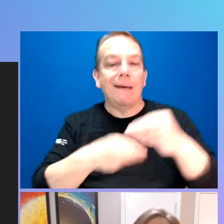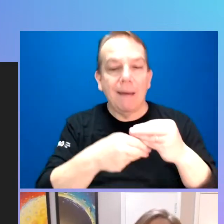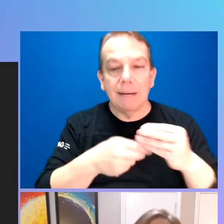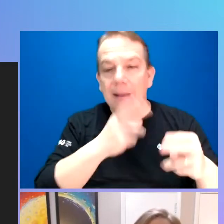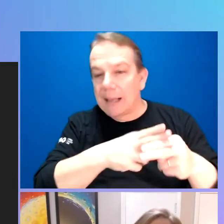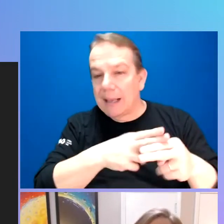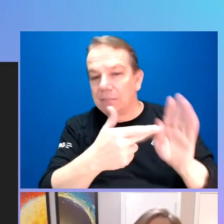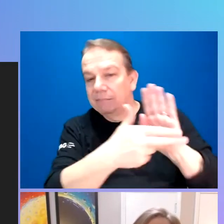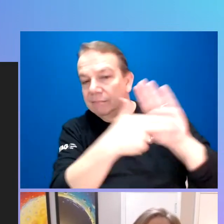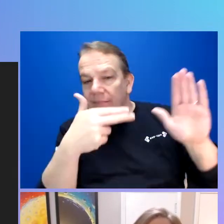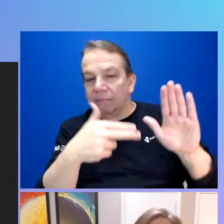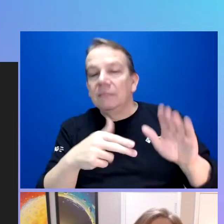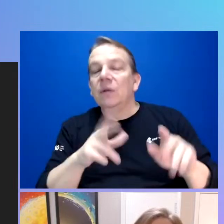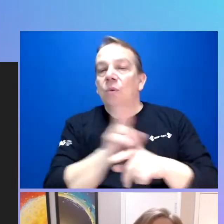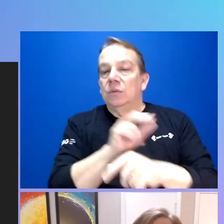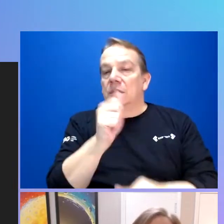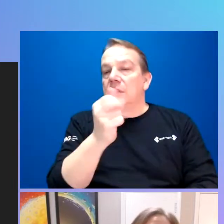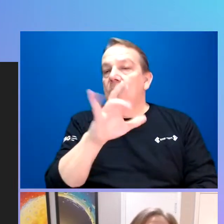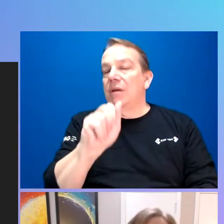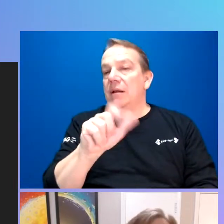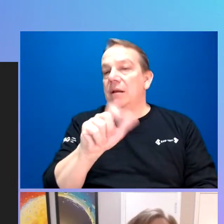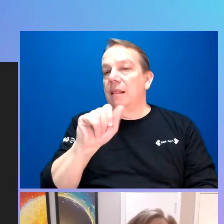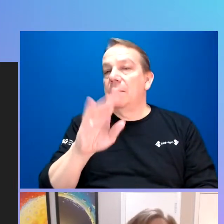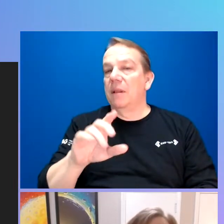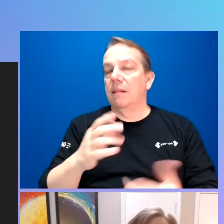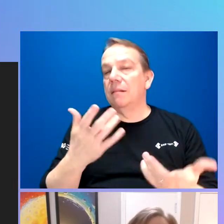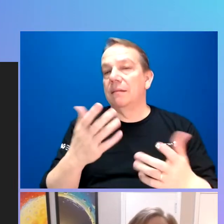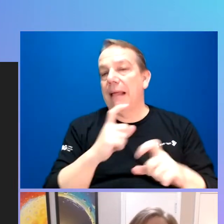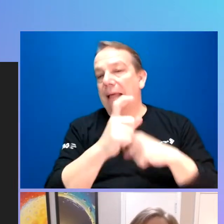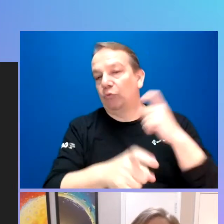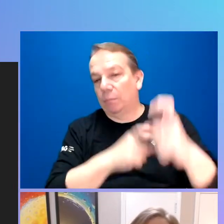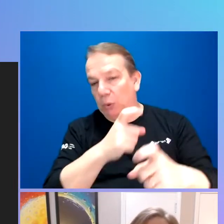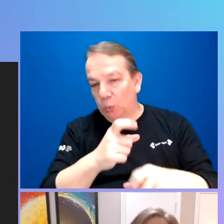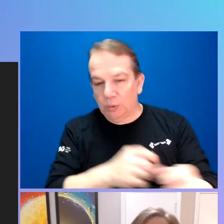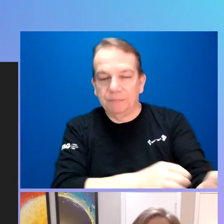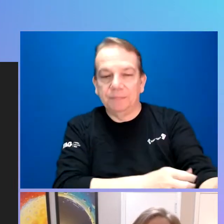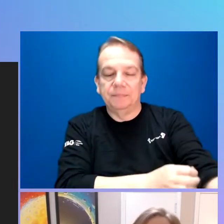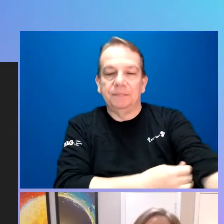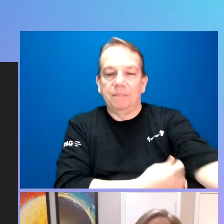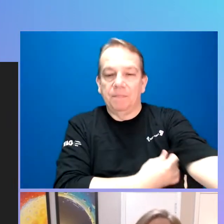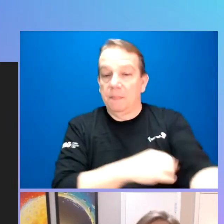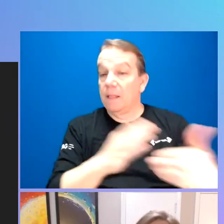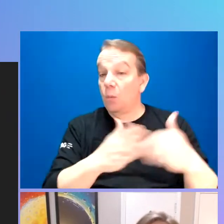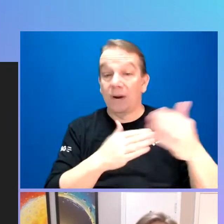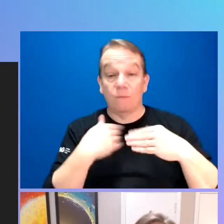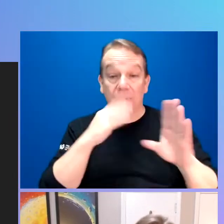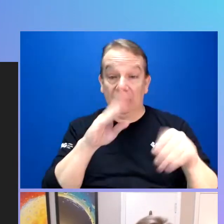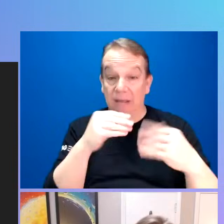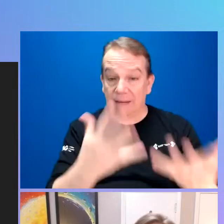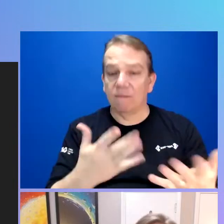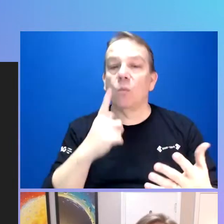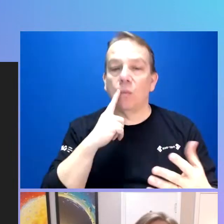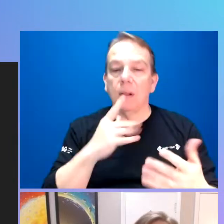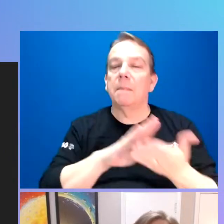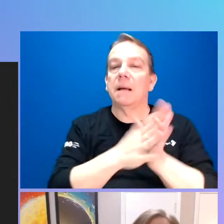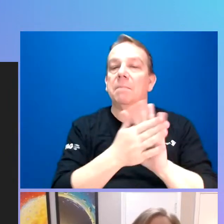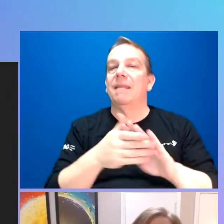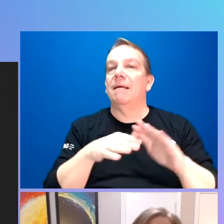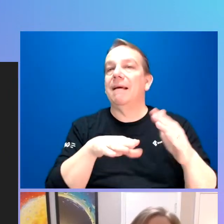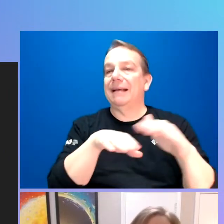using the aria label attribute. Whatever value we put in the Aria label attribute is going to